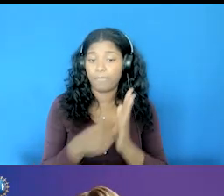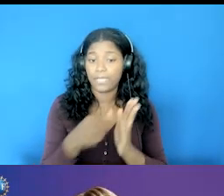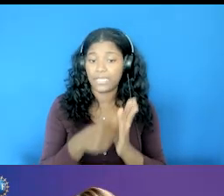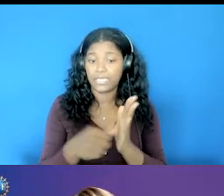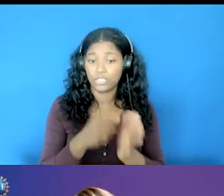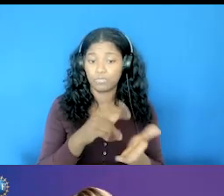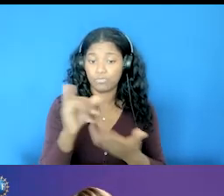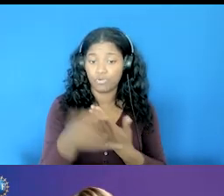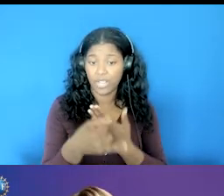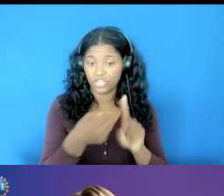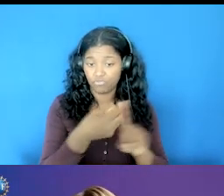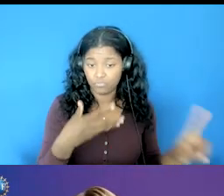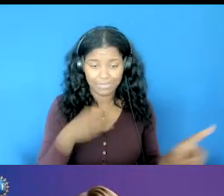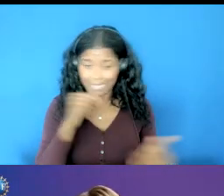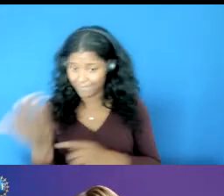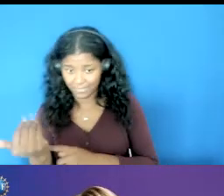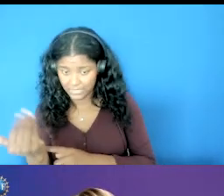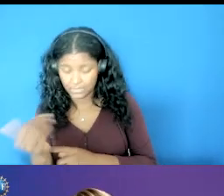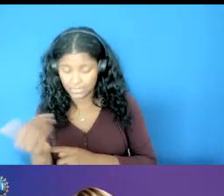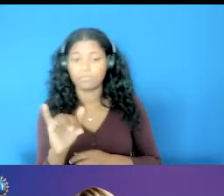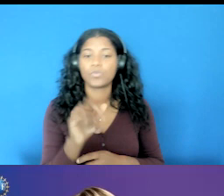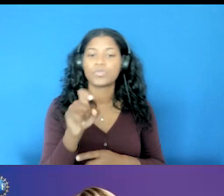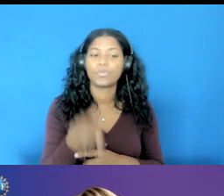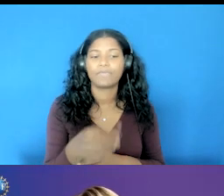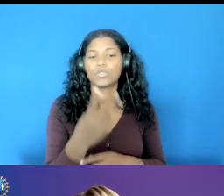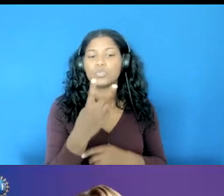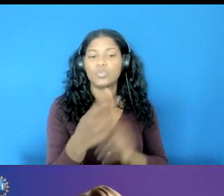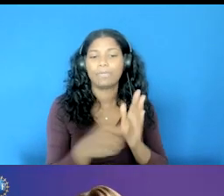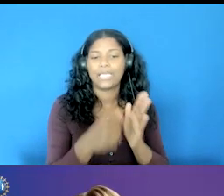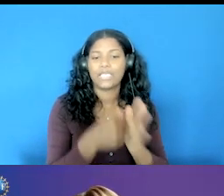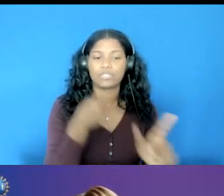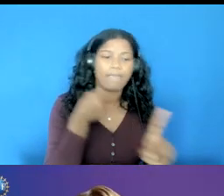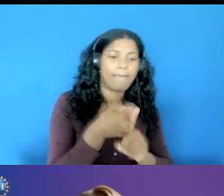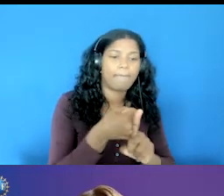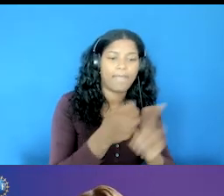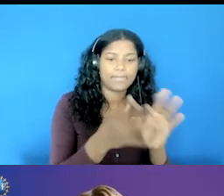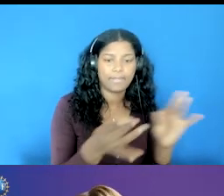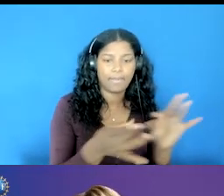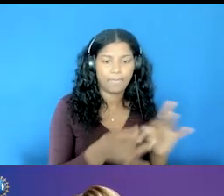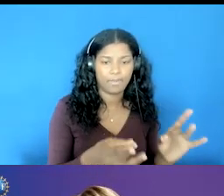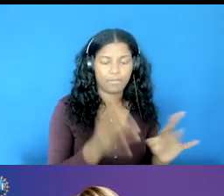And you also have to have a two-page impact statement that outlines the PIs constraints